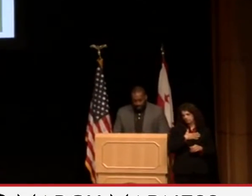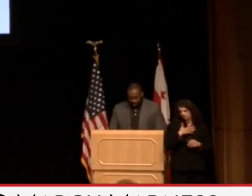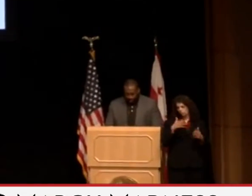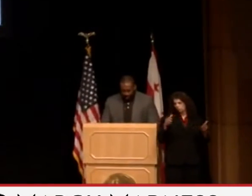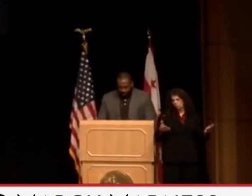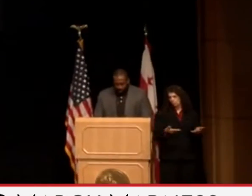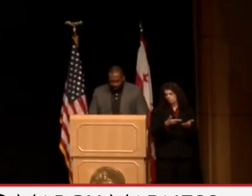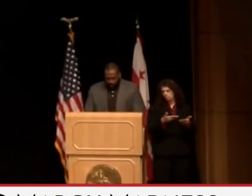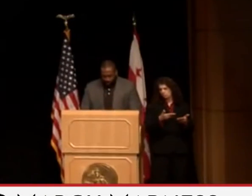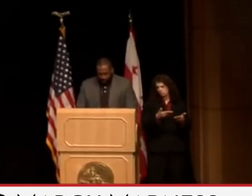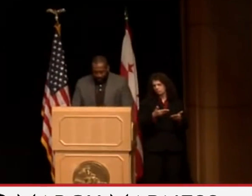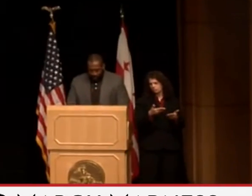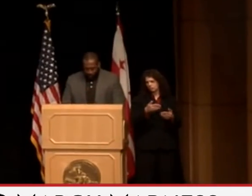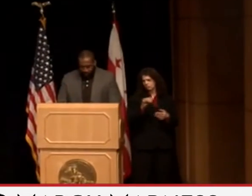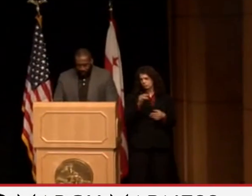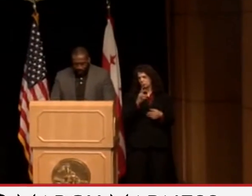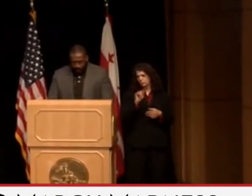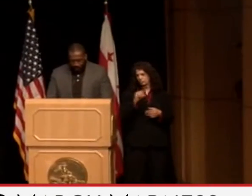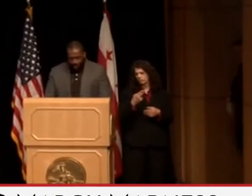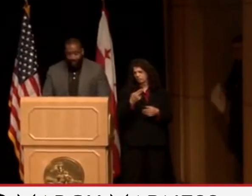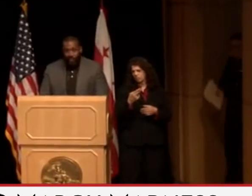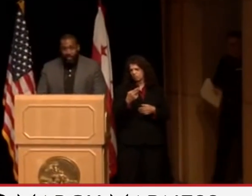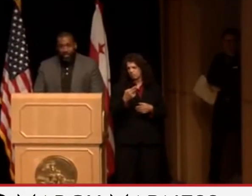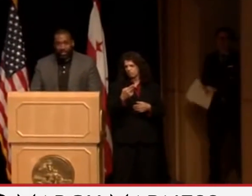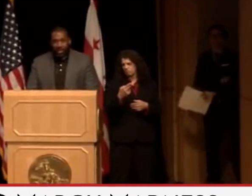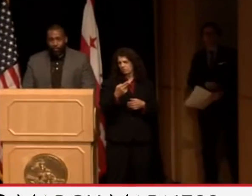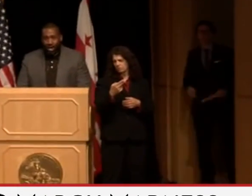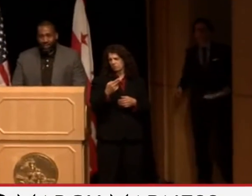GLUCKMAN, DEPUTY MAYOR WITH THE OFFICE OF PUBLIC PRIVATE